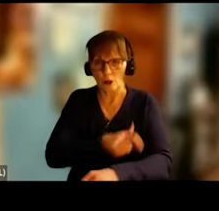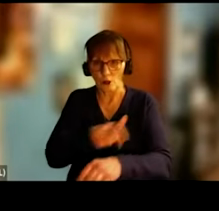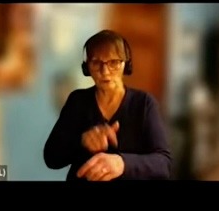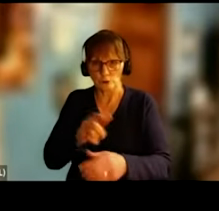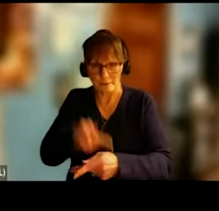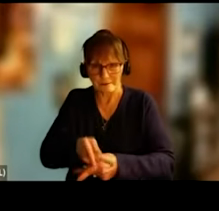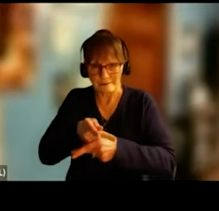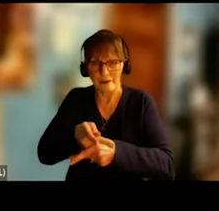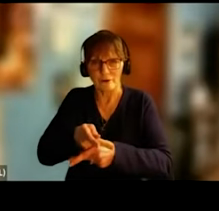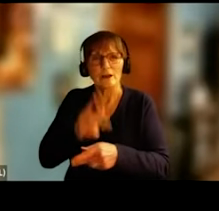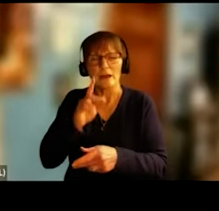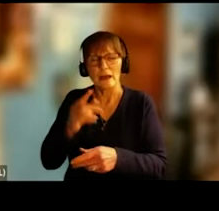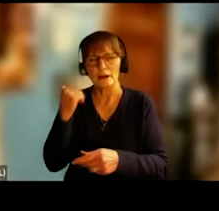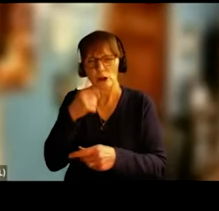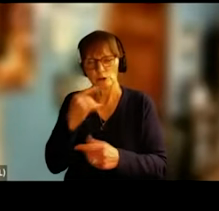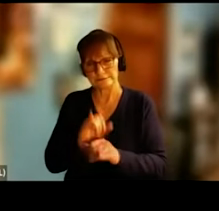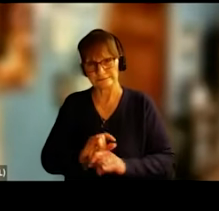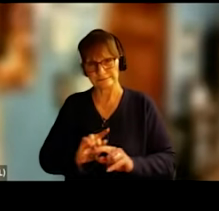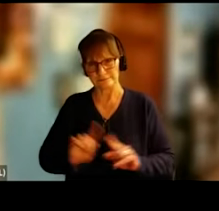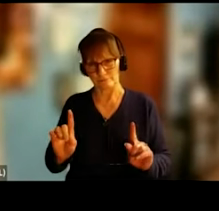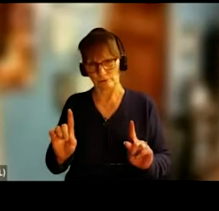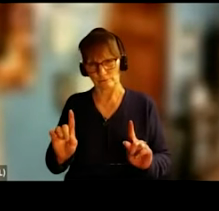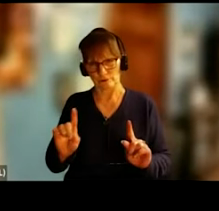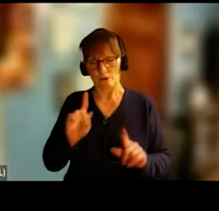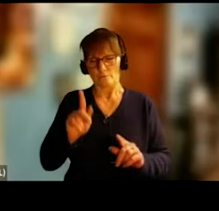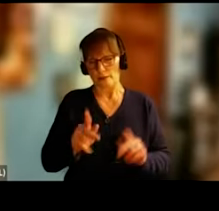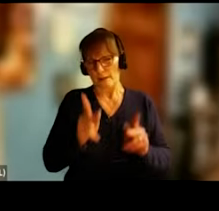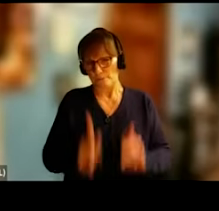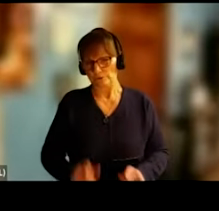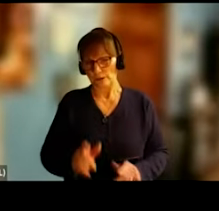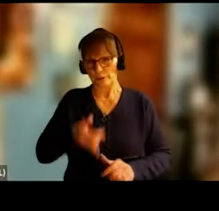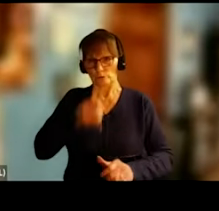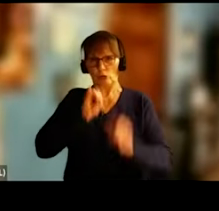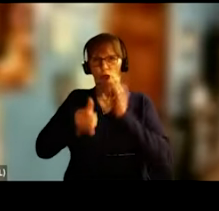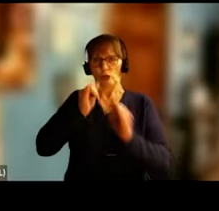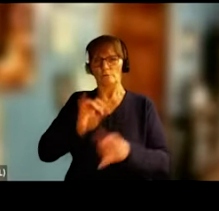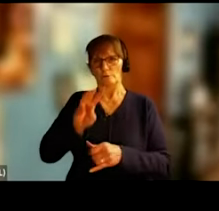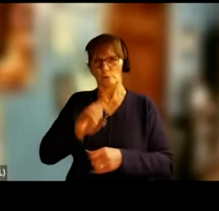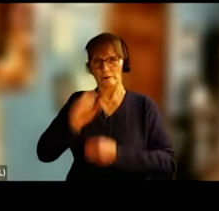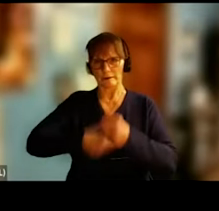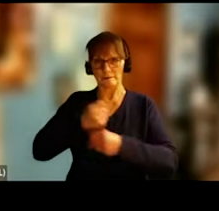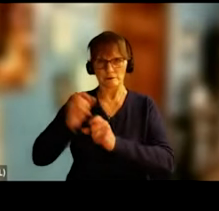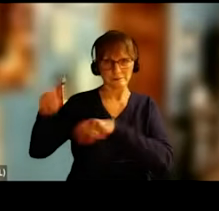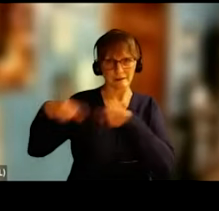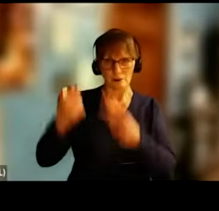And this can look really different, it's for that person that's been drinking for 40 years who has cognitive decline,